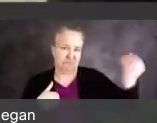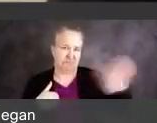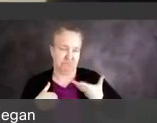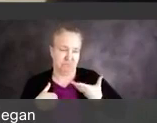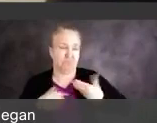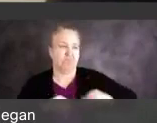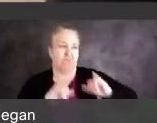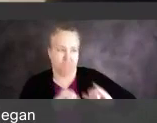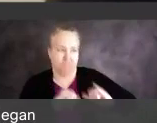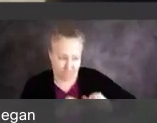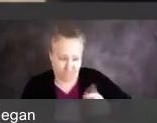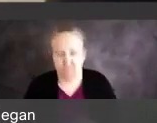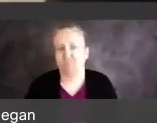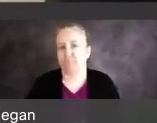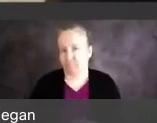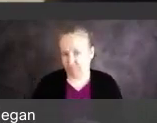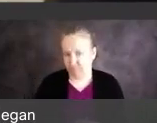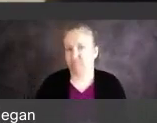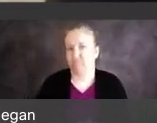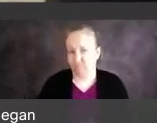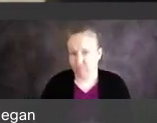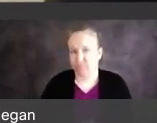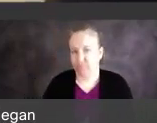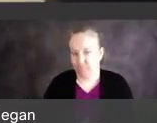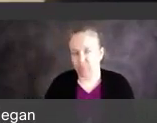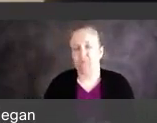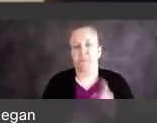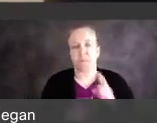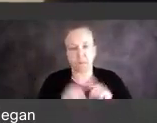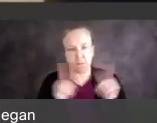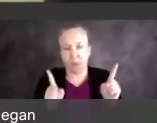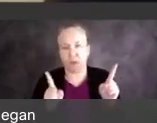that the four counties have as well. So but I haven't, no one's reached out